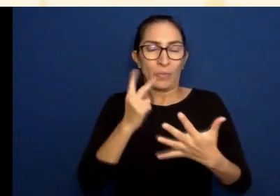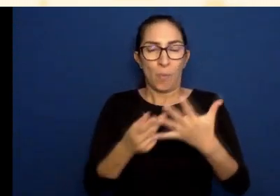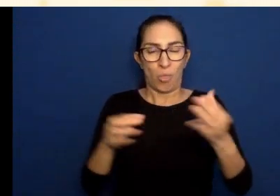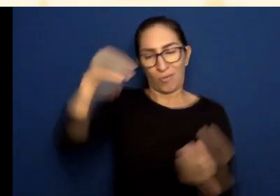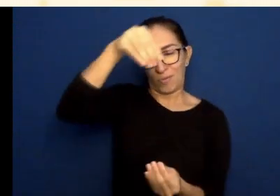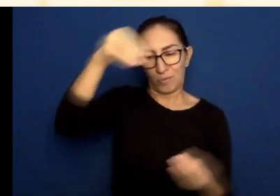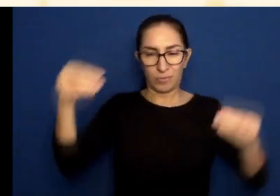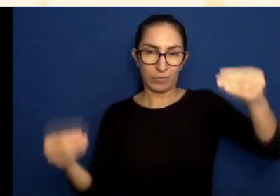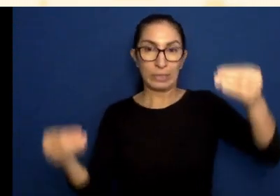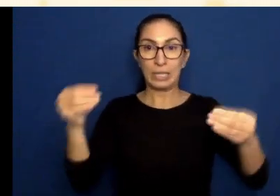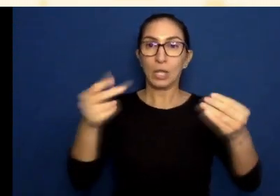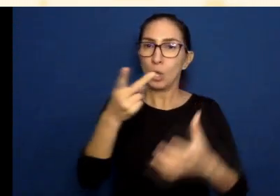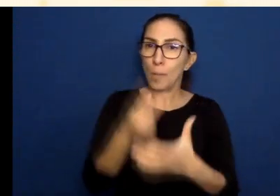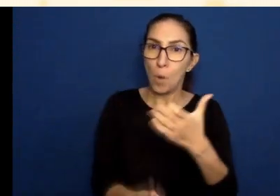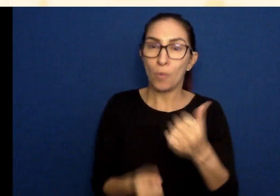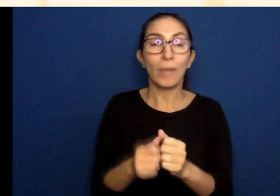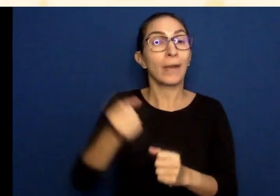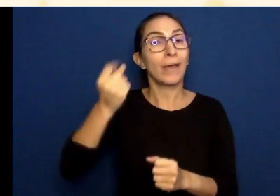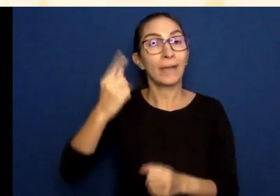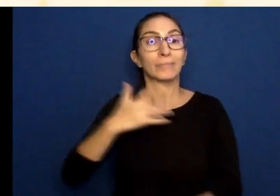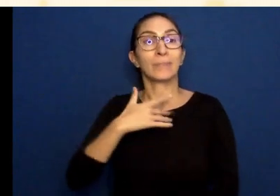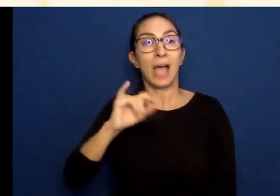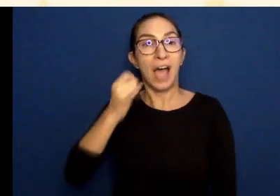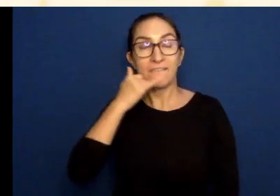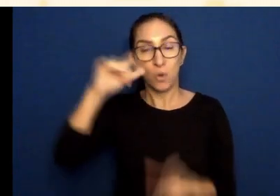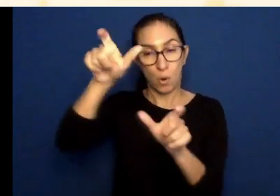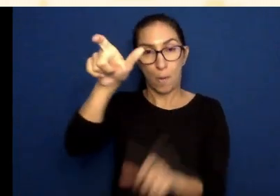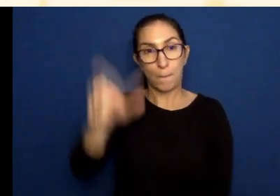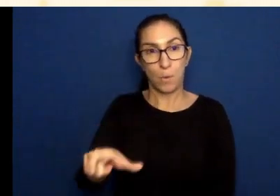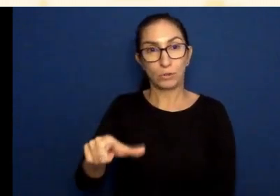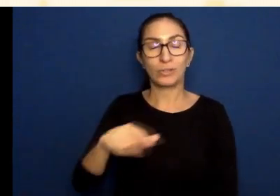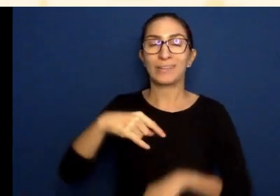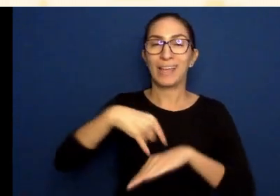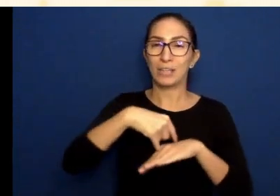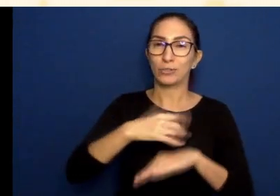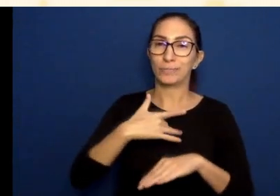because they're actually different operating systems. And also the expectation, even though you need to test